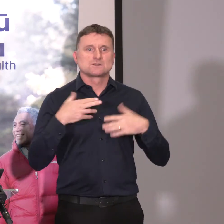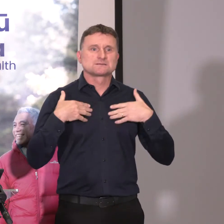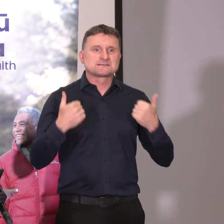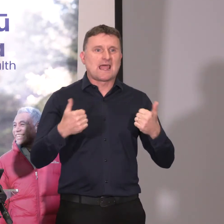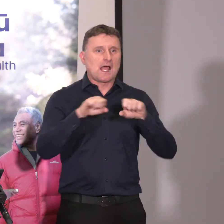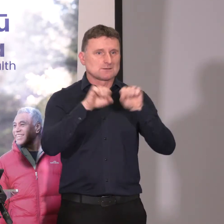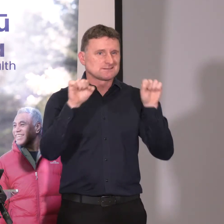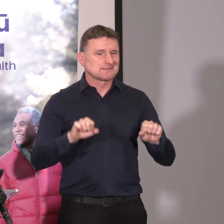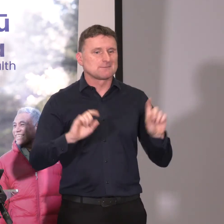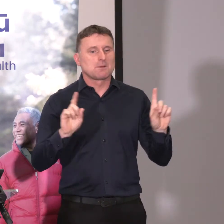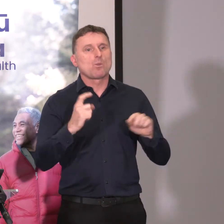health system now and also